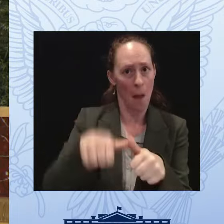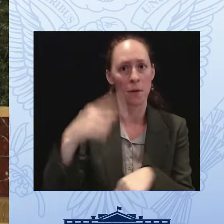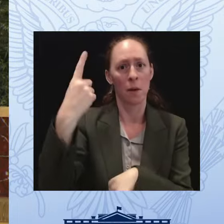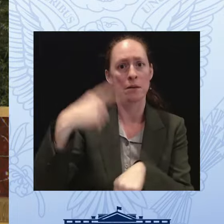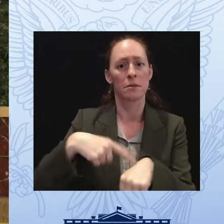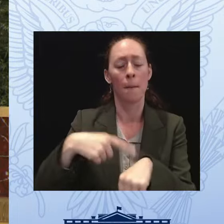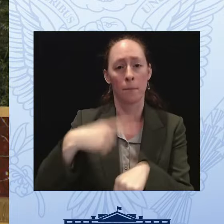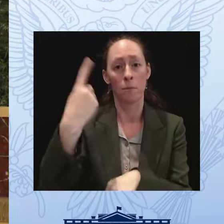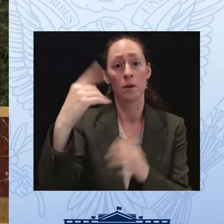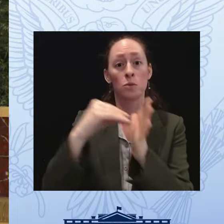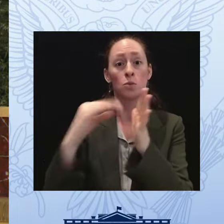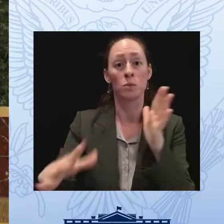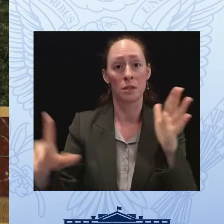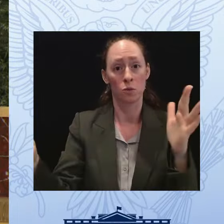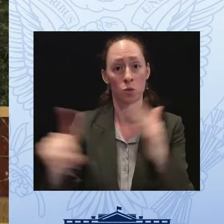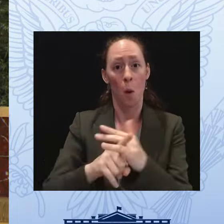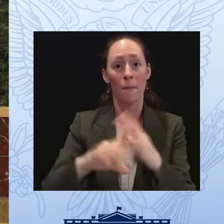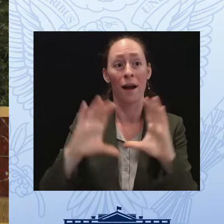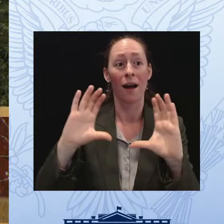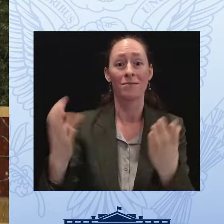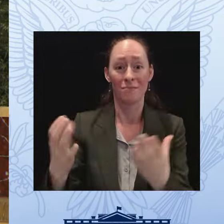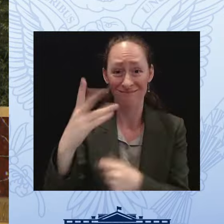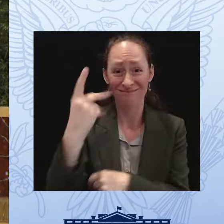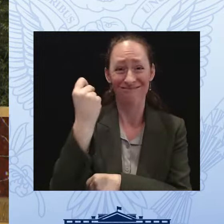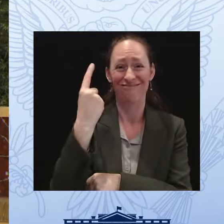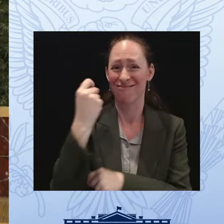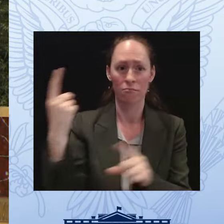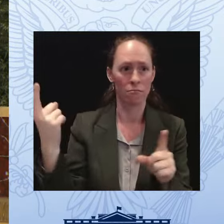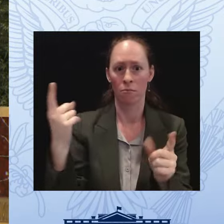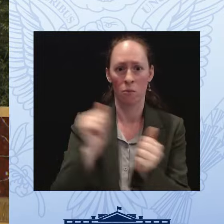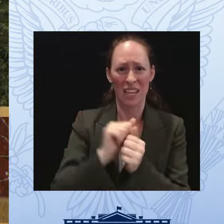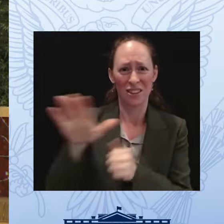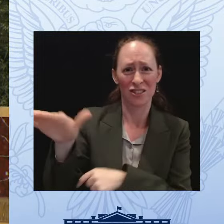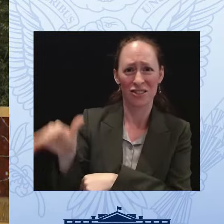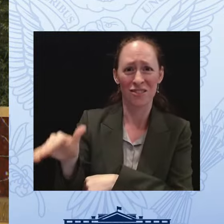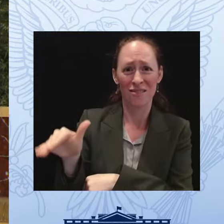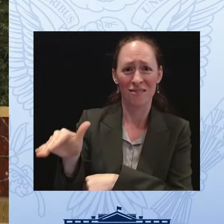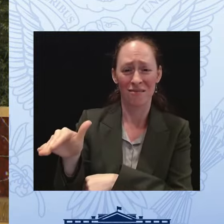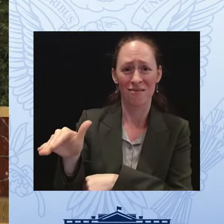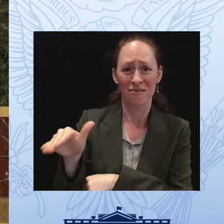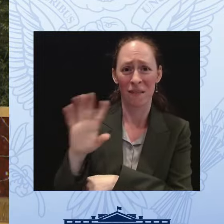because you really can't have kids on campus. And I knew exactly what had happened.